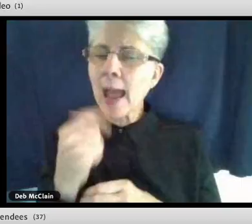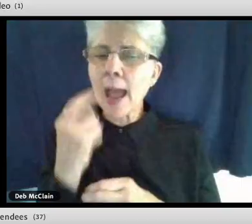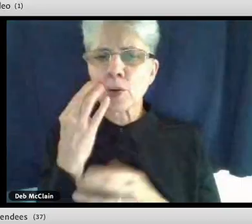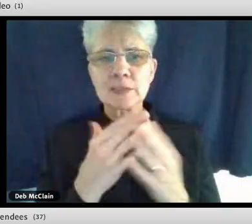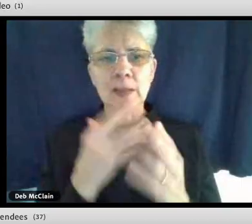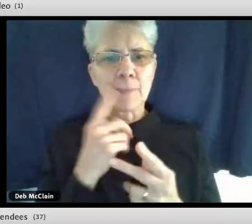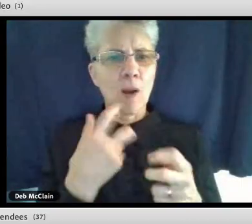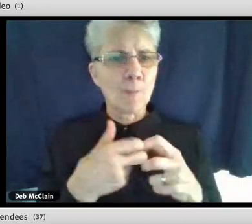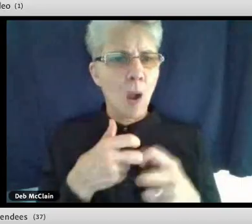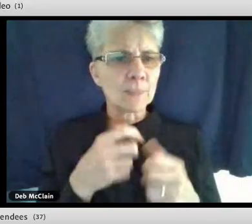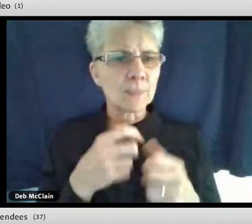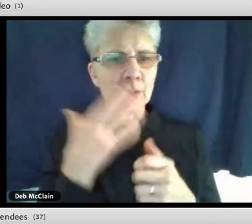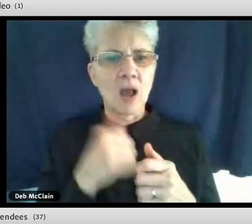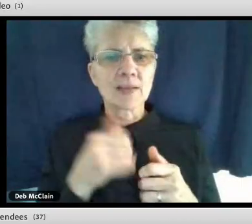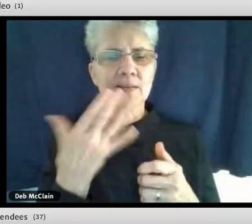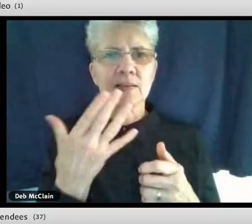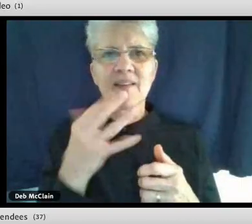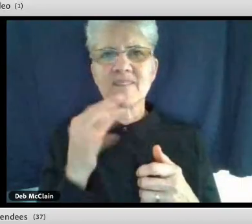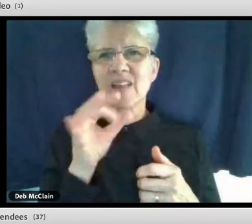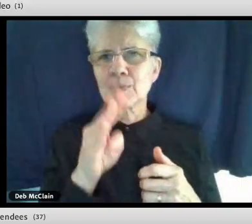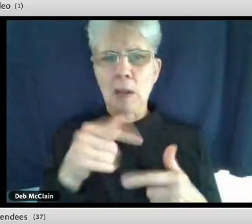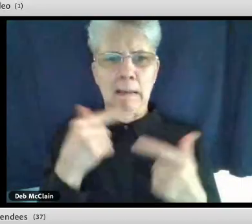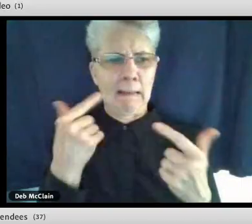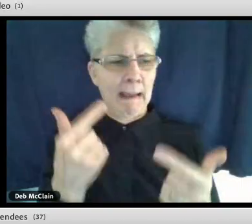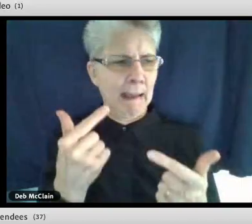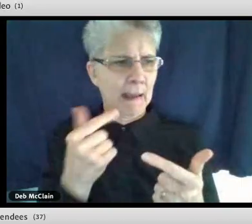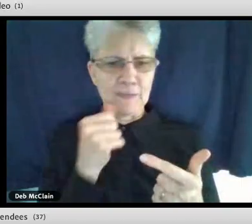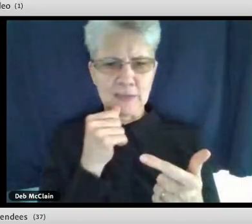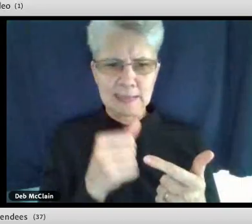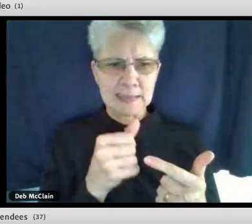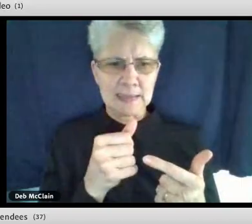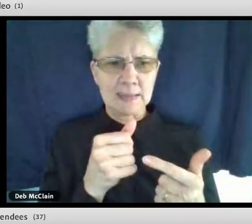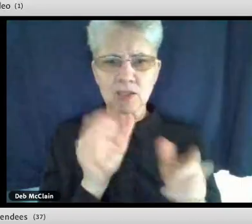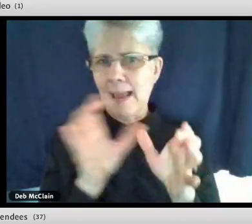Use...Take advantage of your social media. I know some people have trouble because, like,